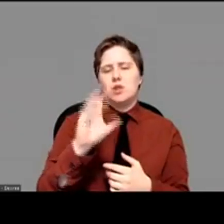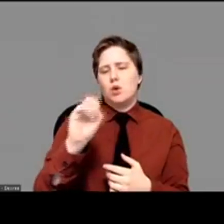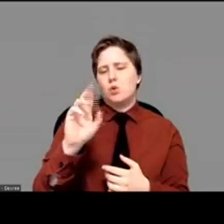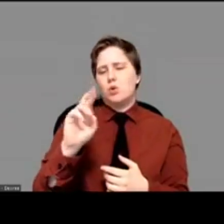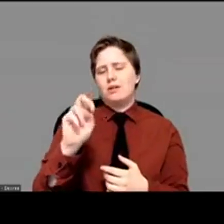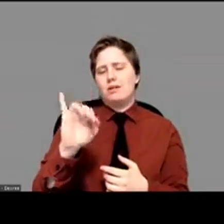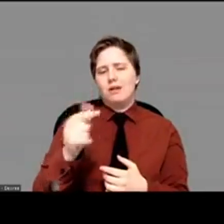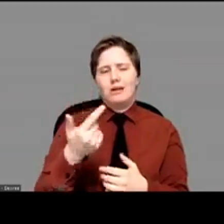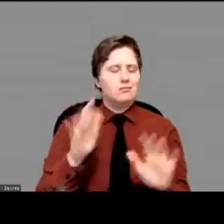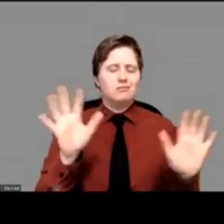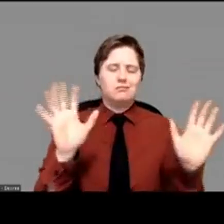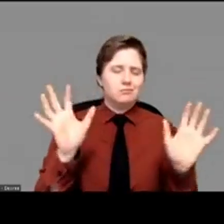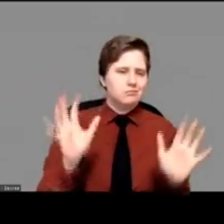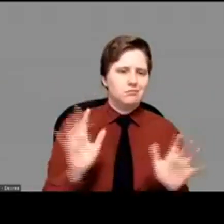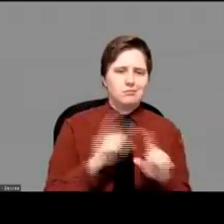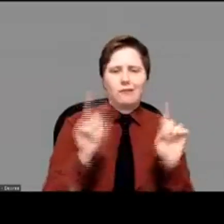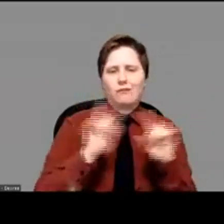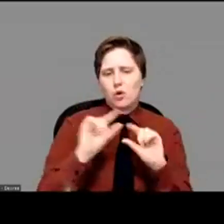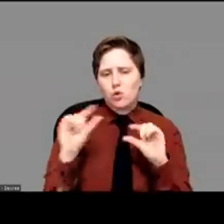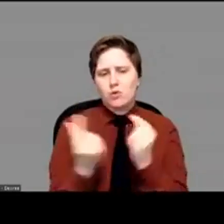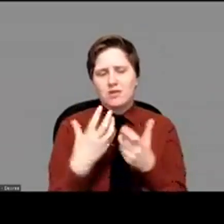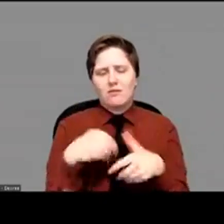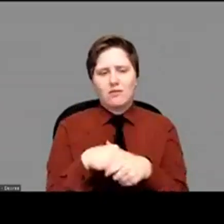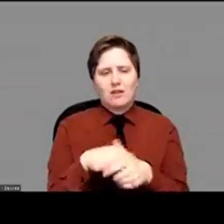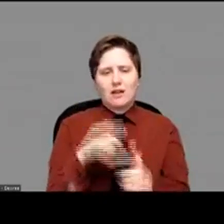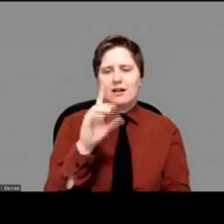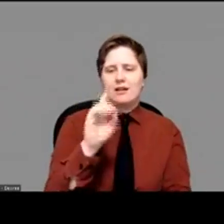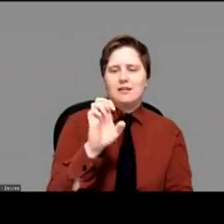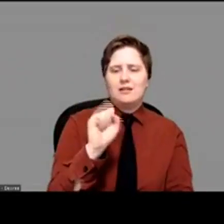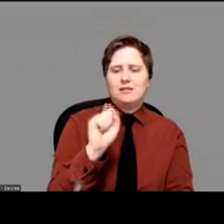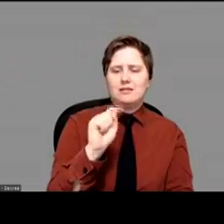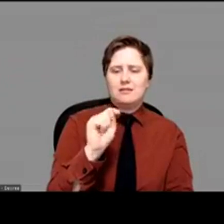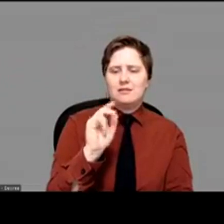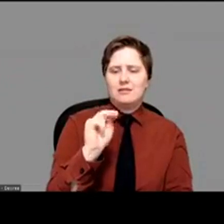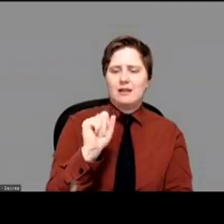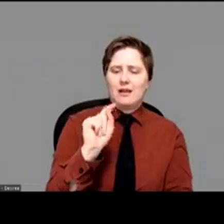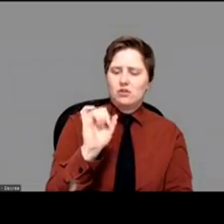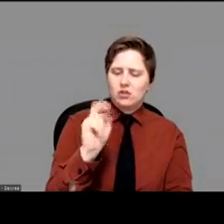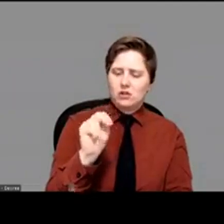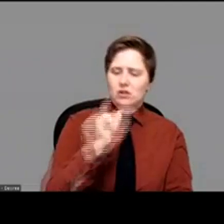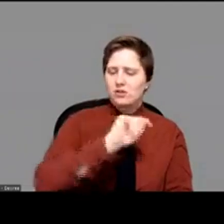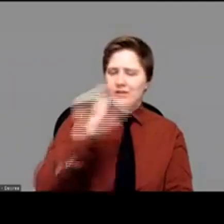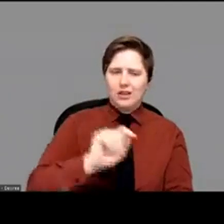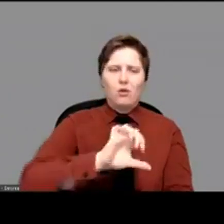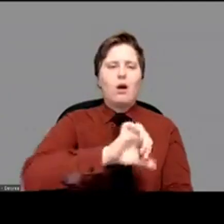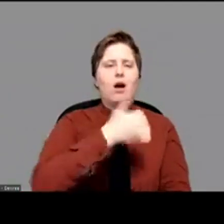groups sponsor and then. Destination Toledo and others are all part of putting the